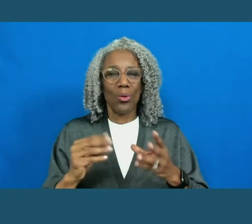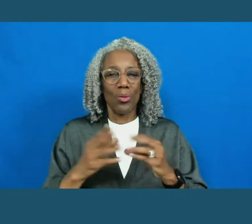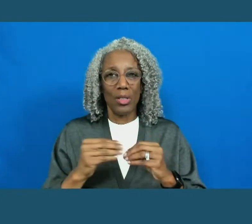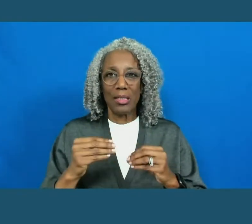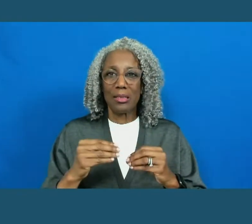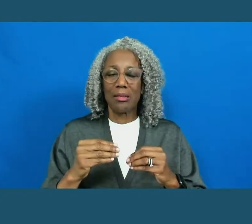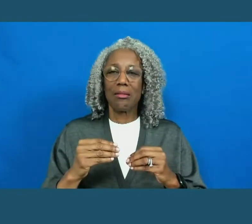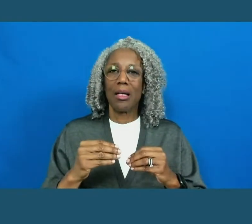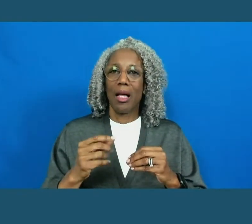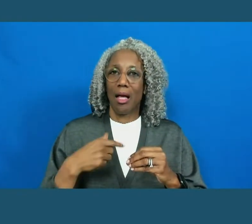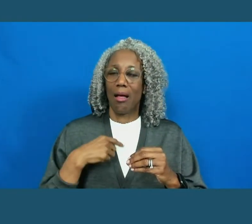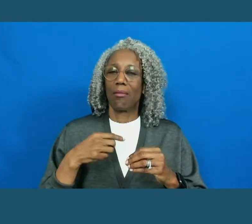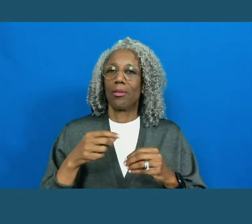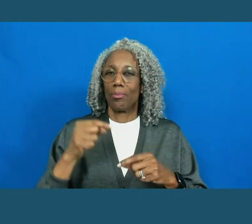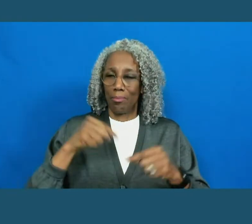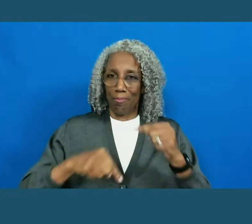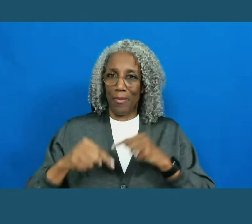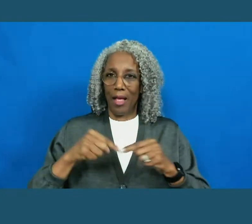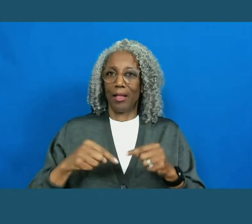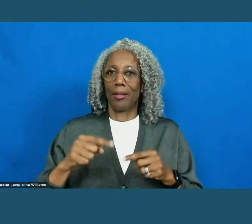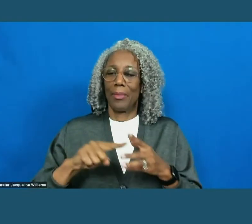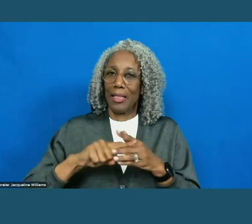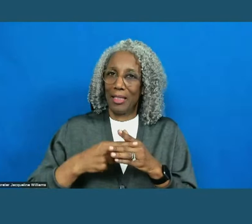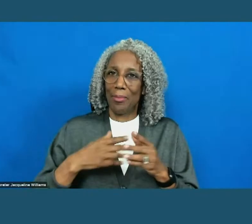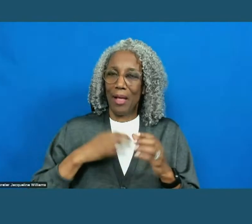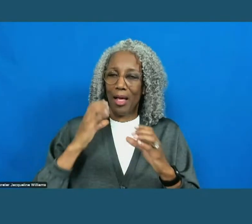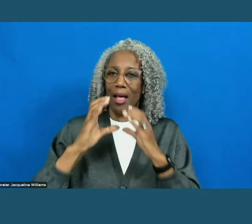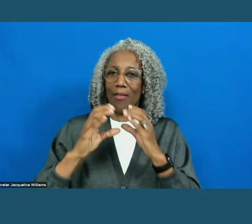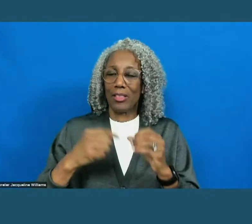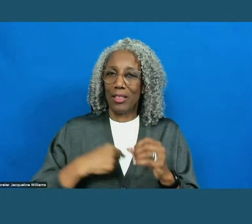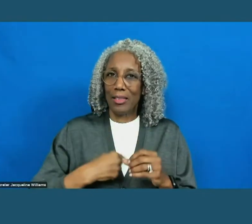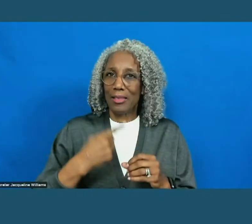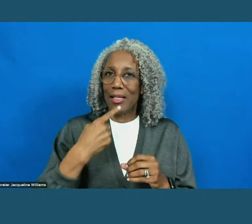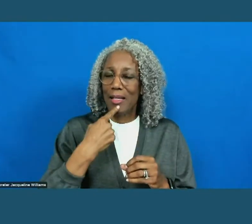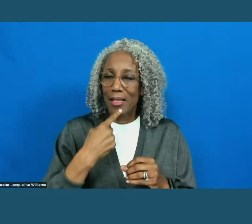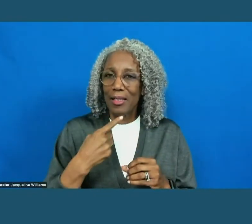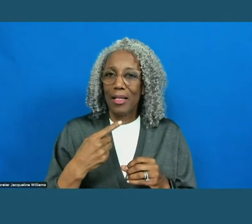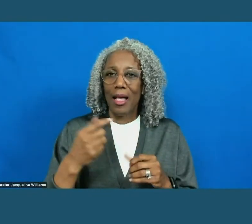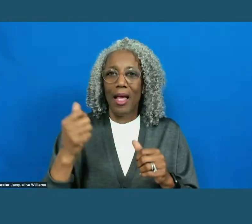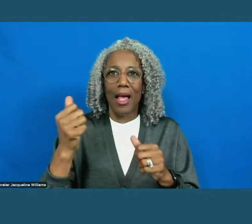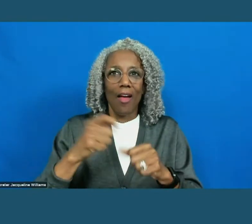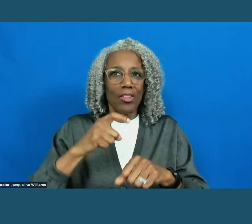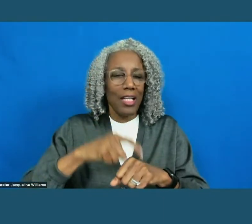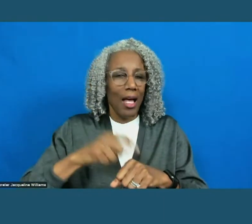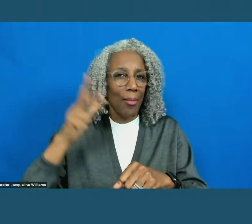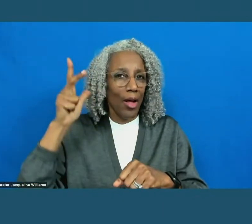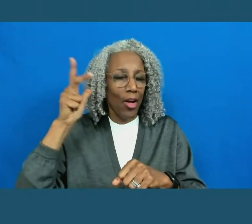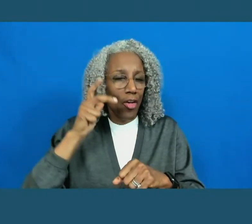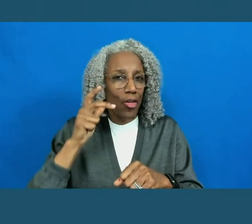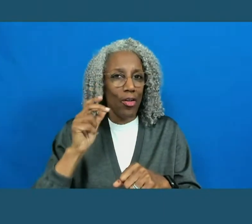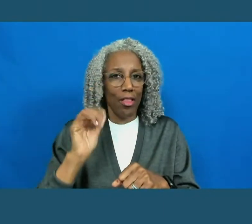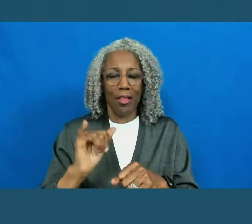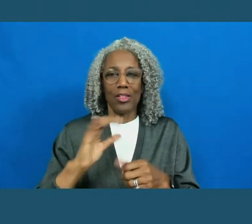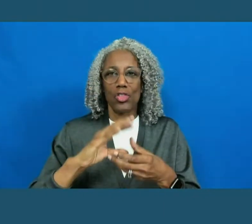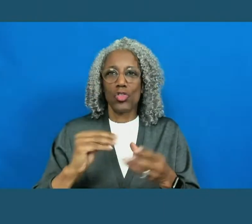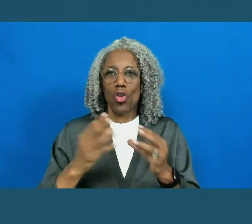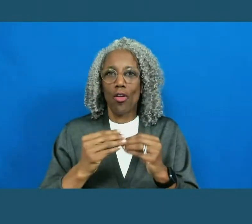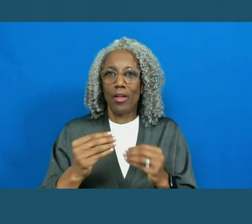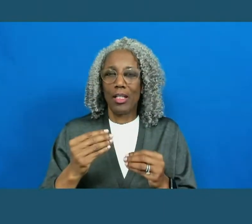mean, as I heard each of those You know, I go back to what I said at the very beginning of